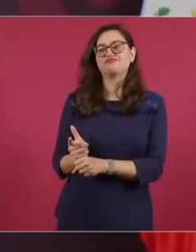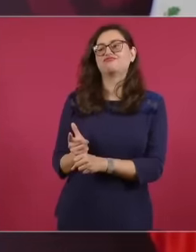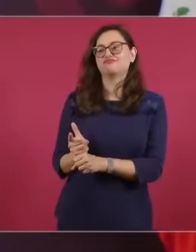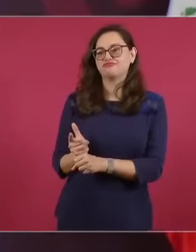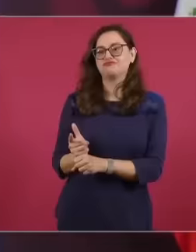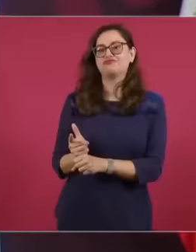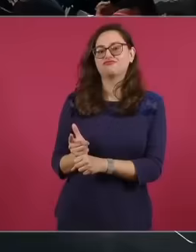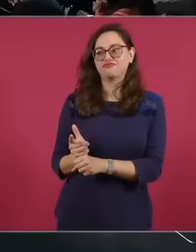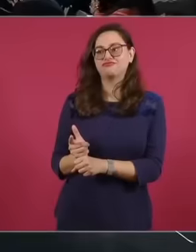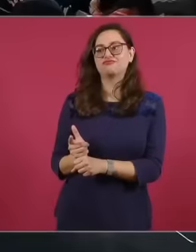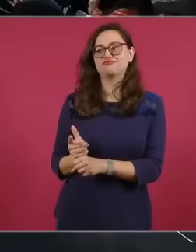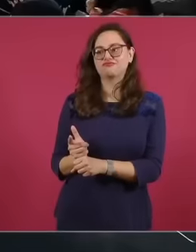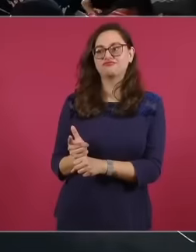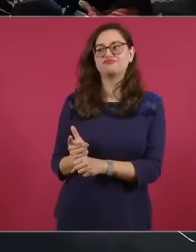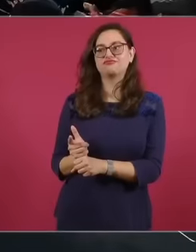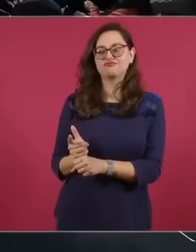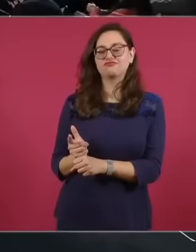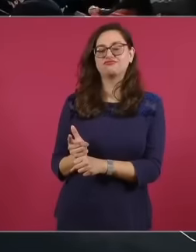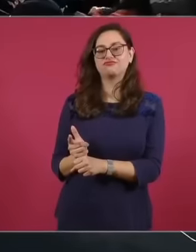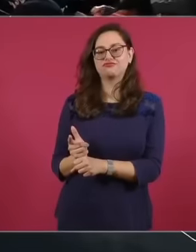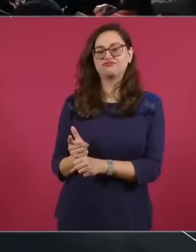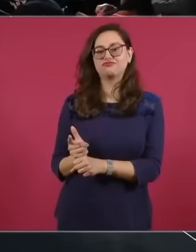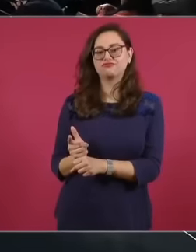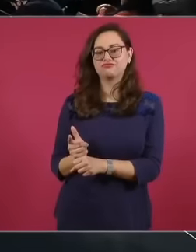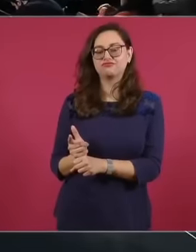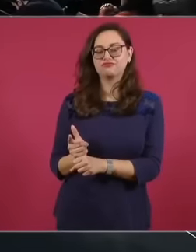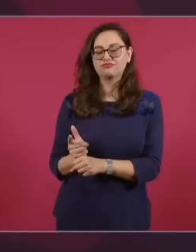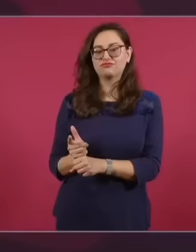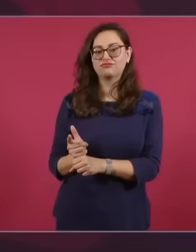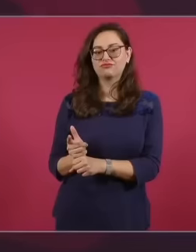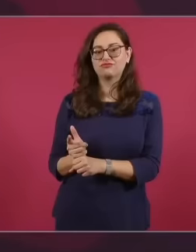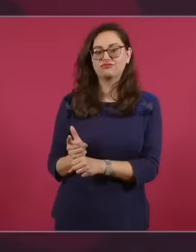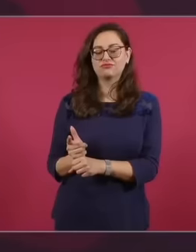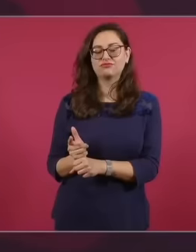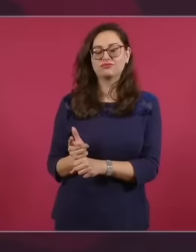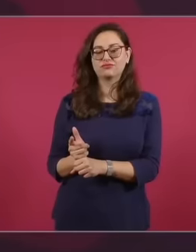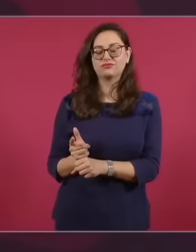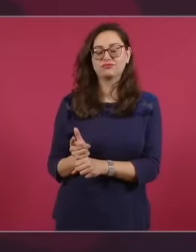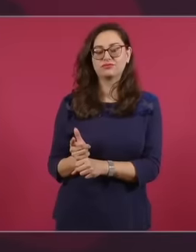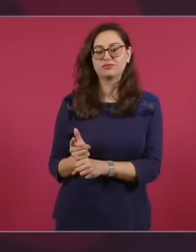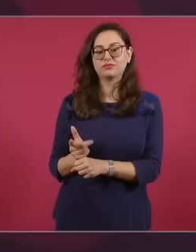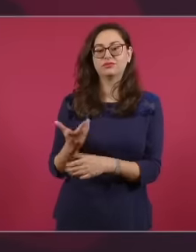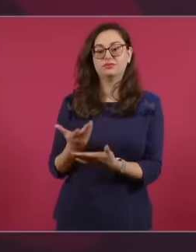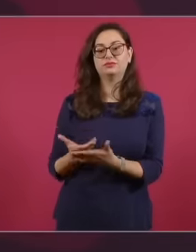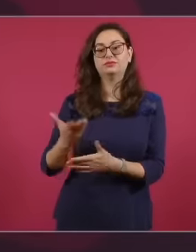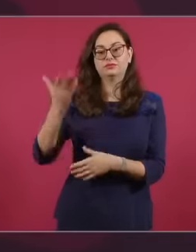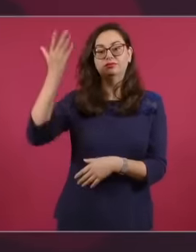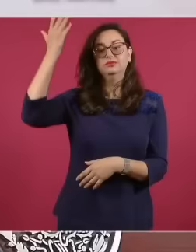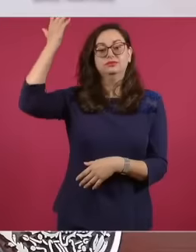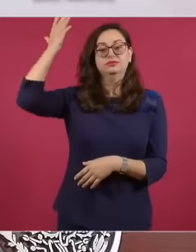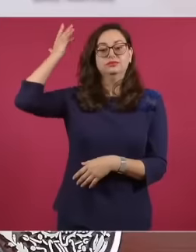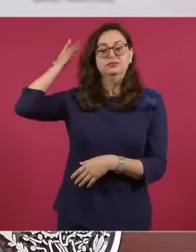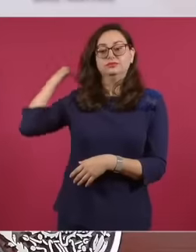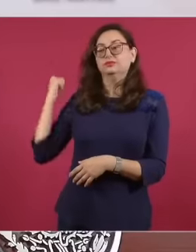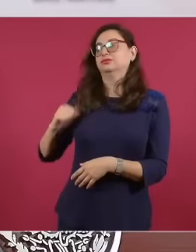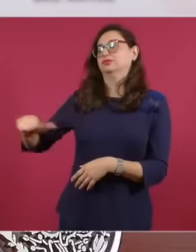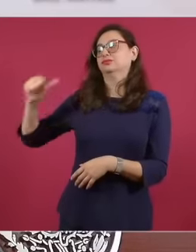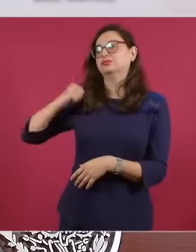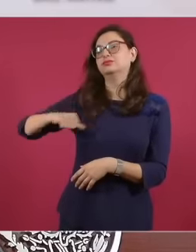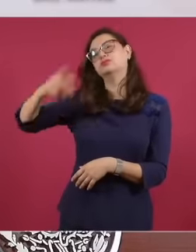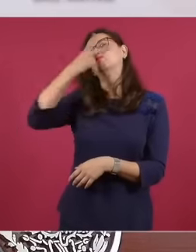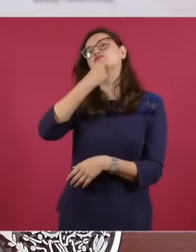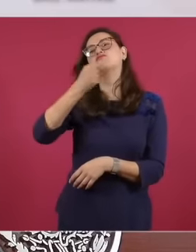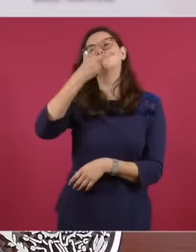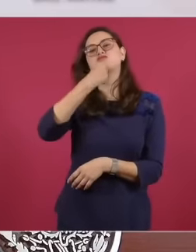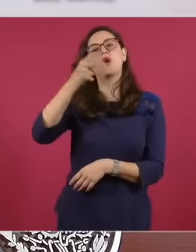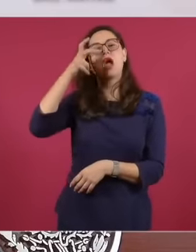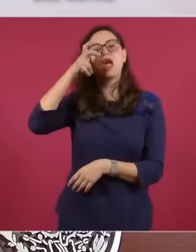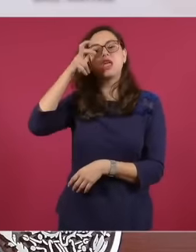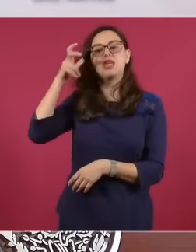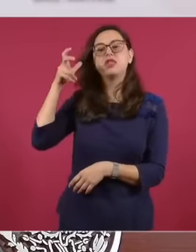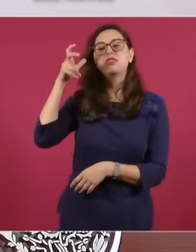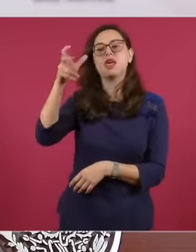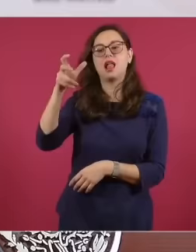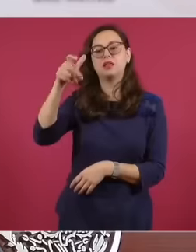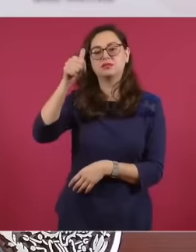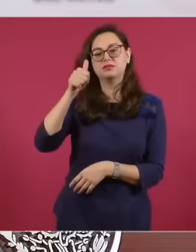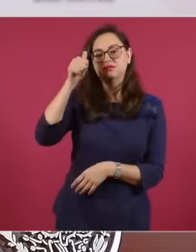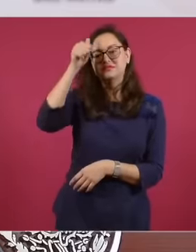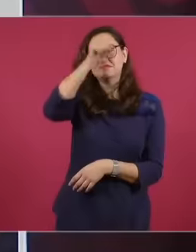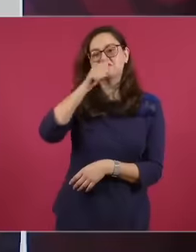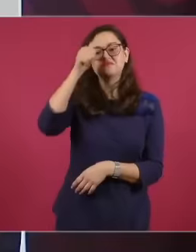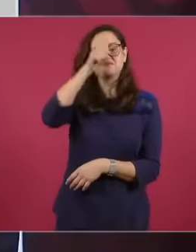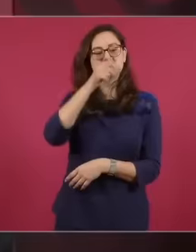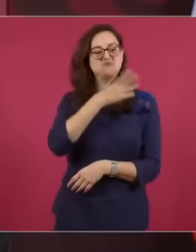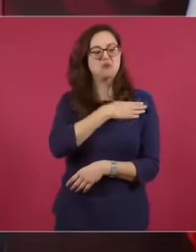Miguel Hidalgo was very right. The father of our country, that good and rebellious priest